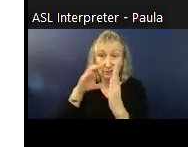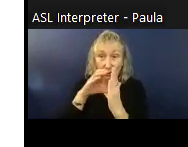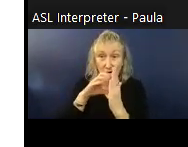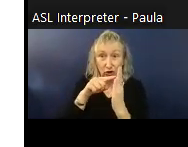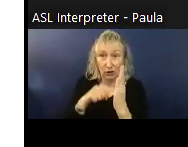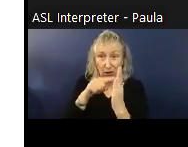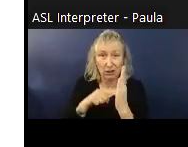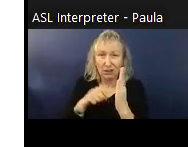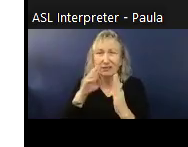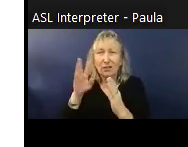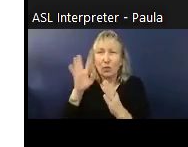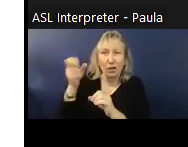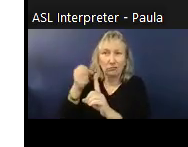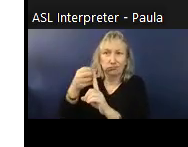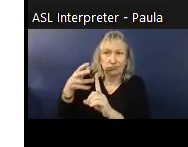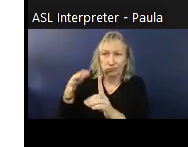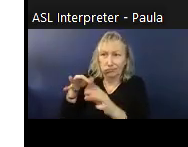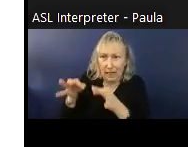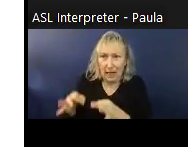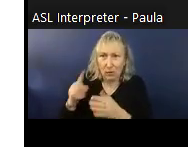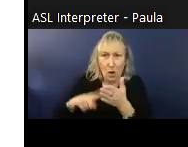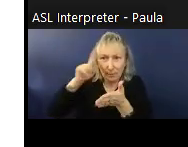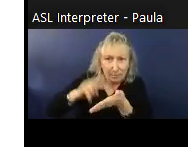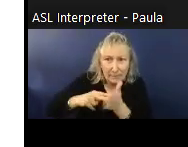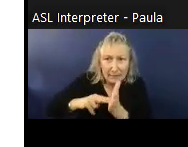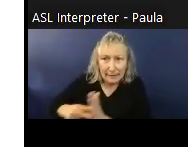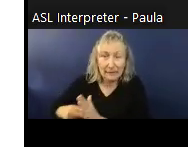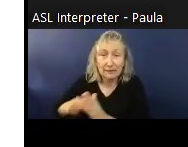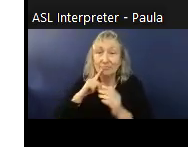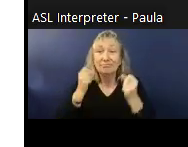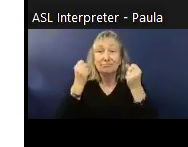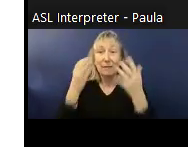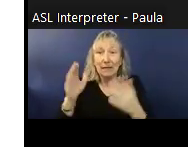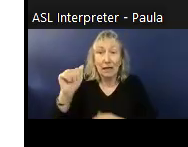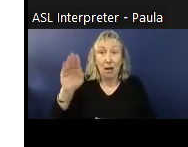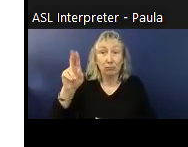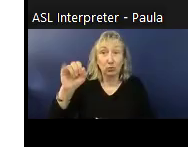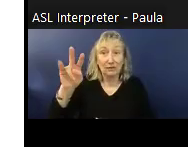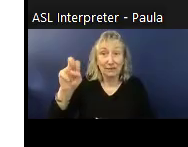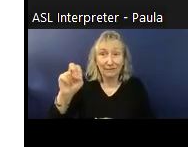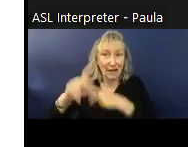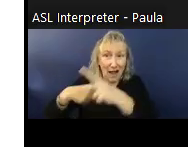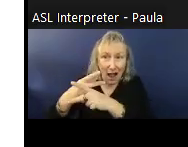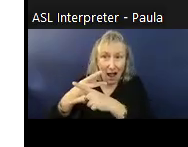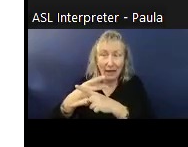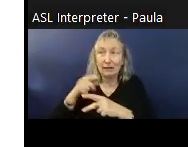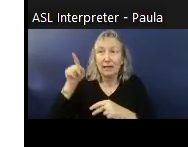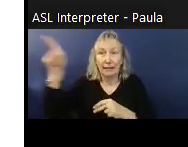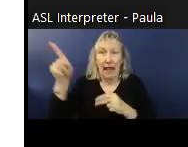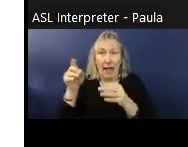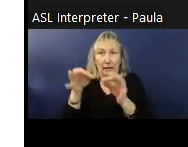many of the abuse type definitions were updated to add clarity to areas that we